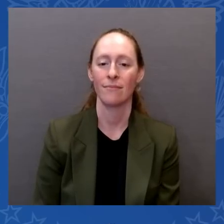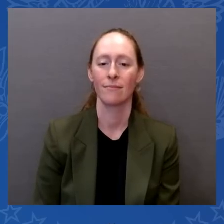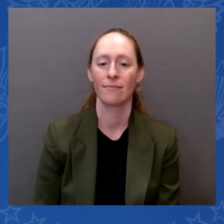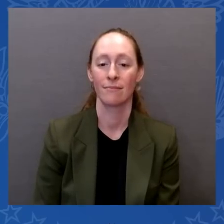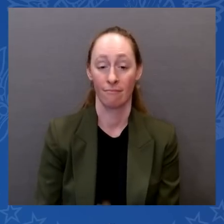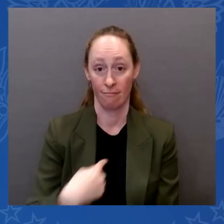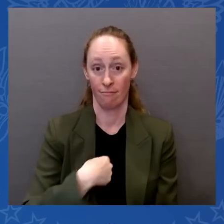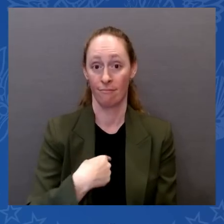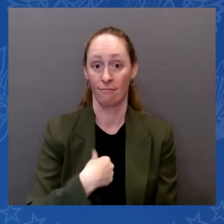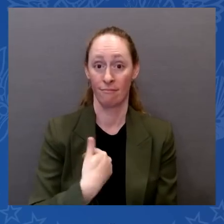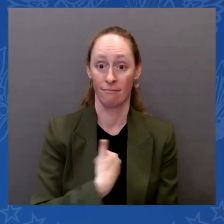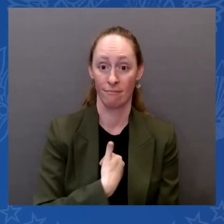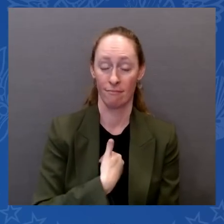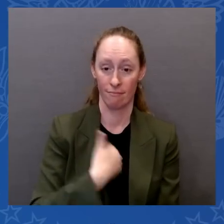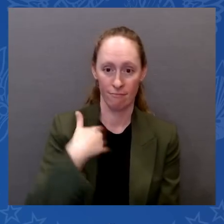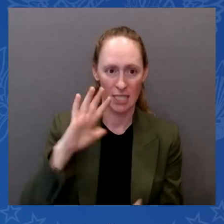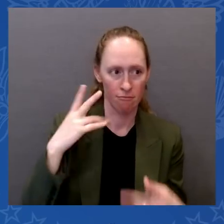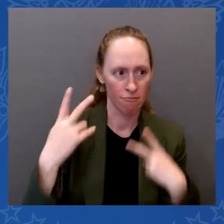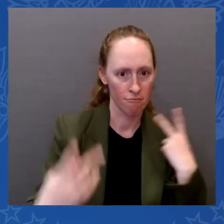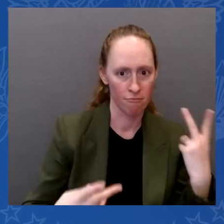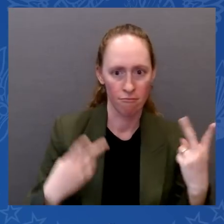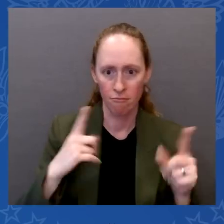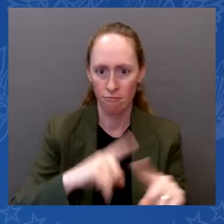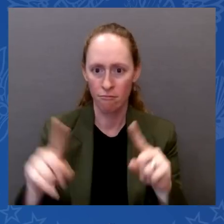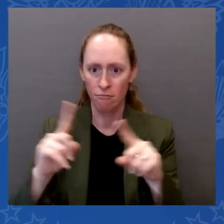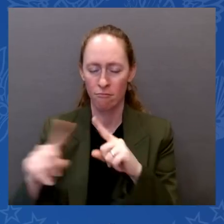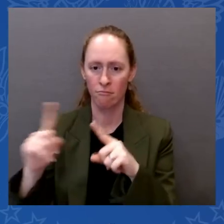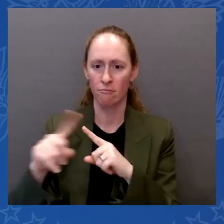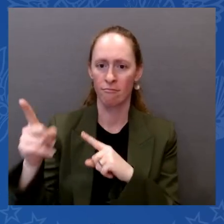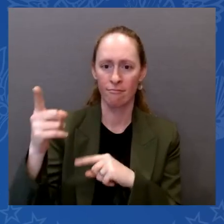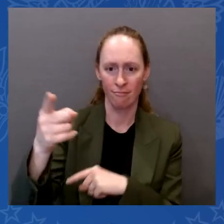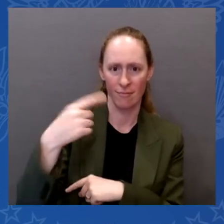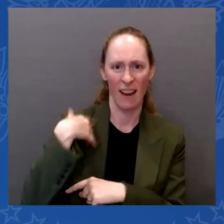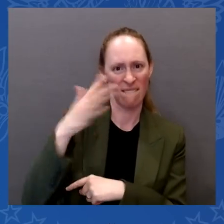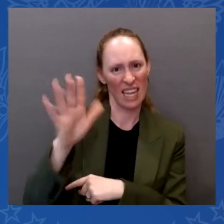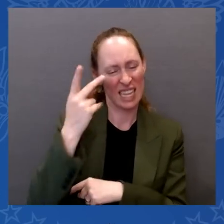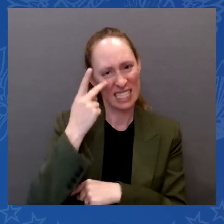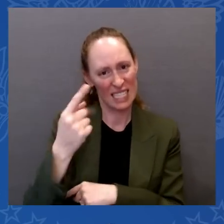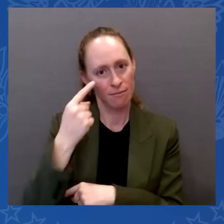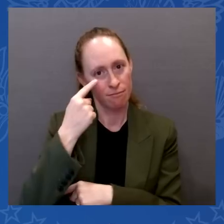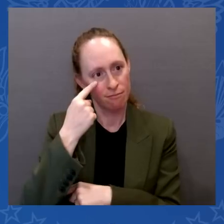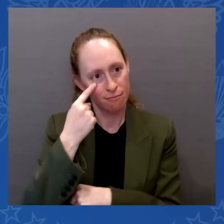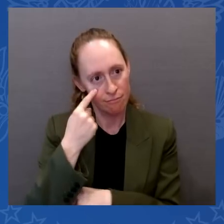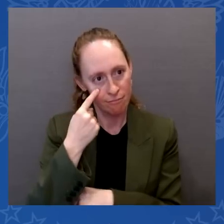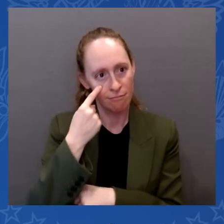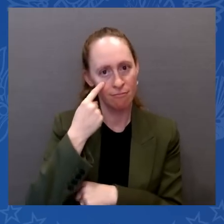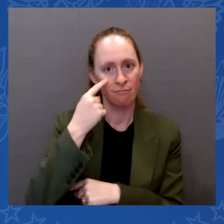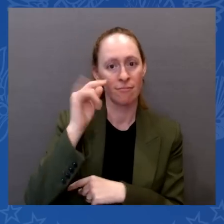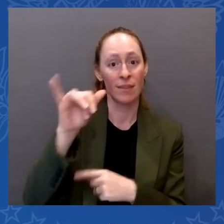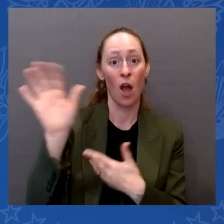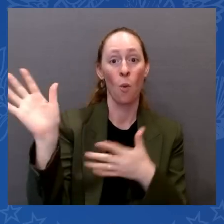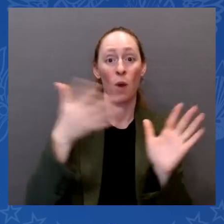now that are 102 -- 4 -- 104 yards long.